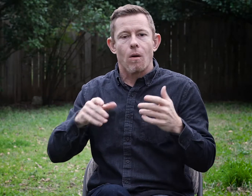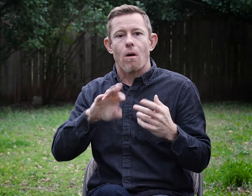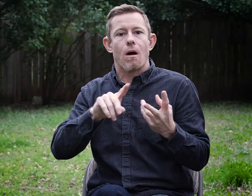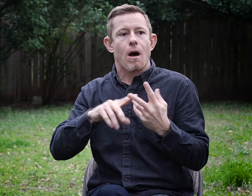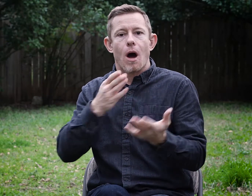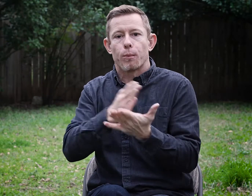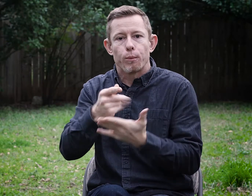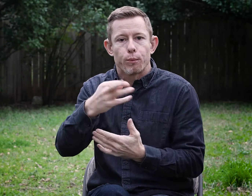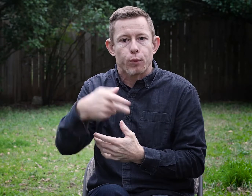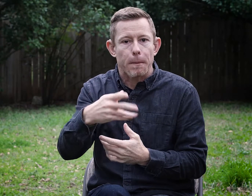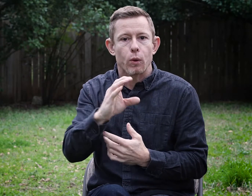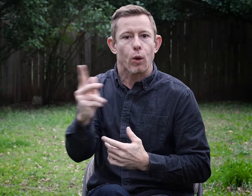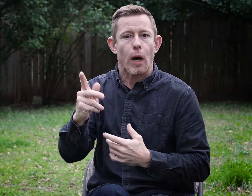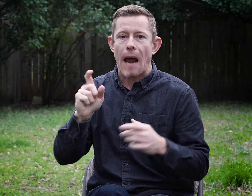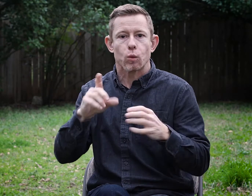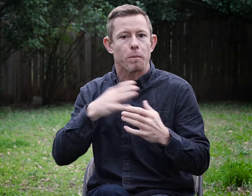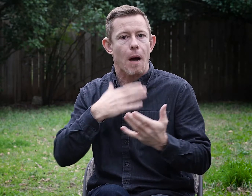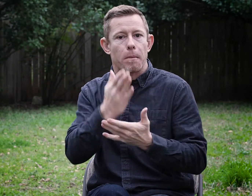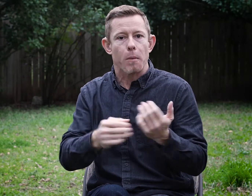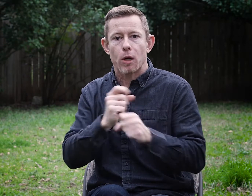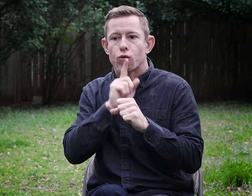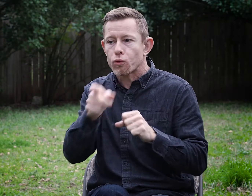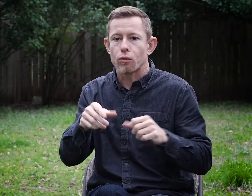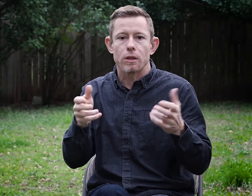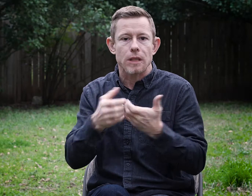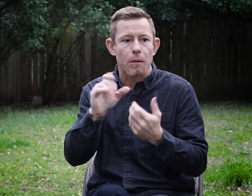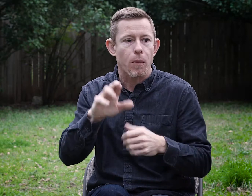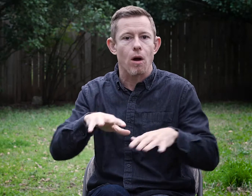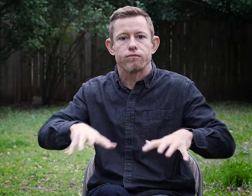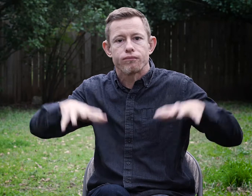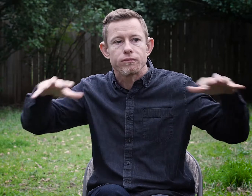If I am a prep cook, I have to do my part to make sure the salad bar is stocked and arranged.